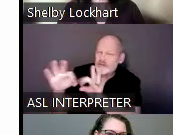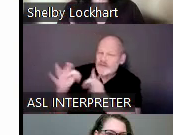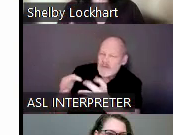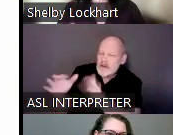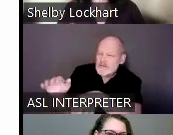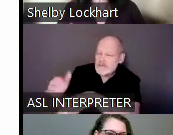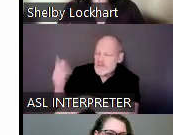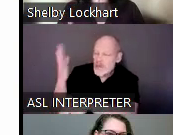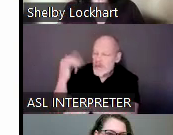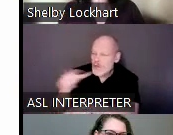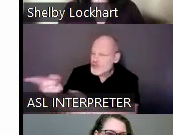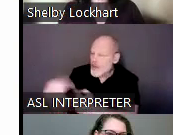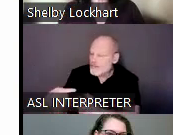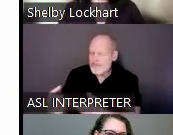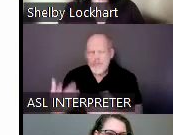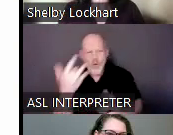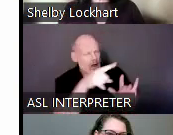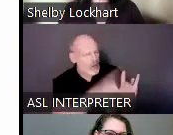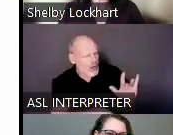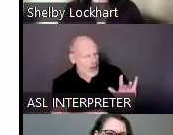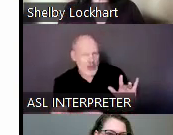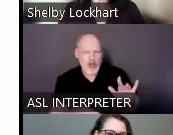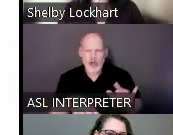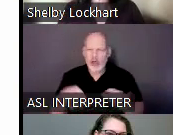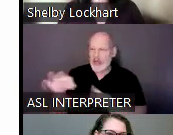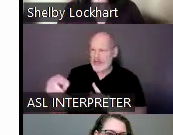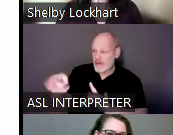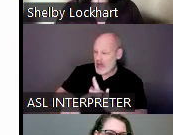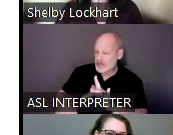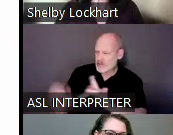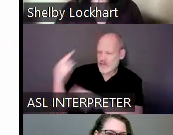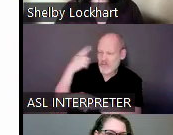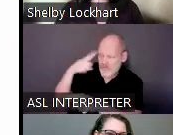know, what is it that gets in the way when you're absent?" and get really clear and